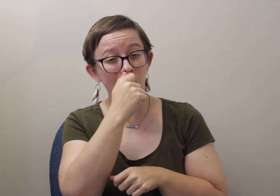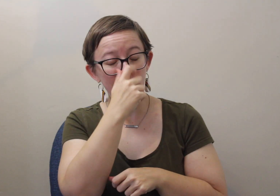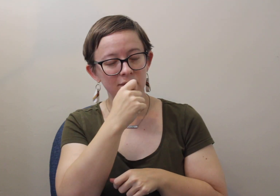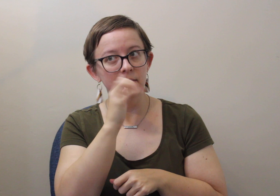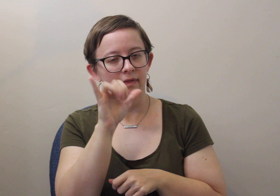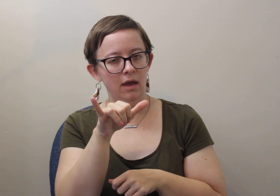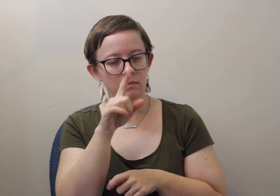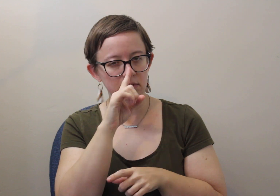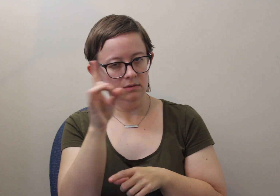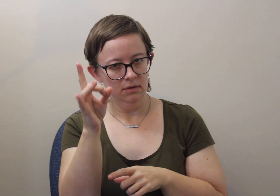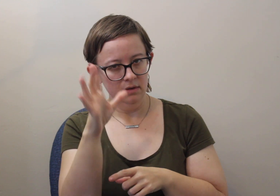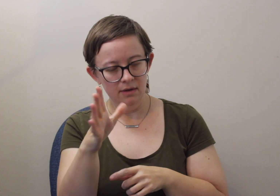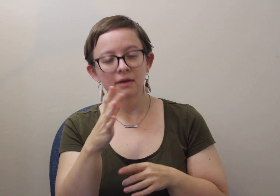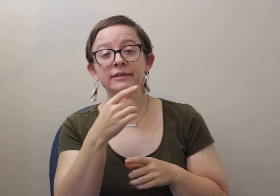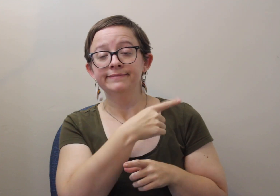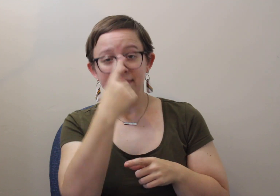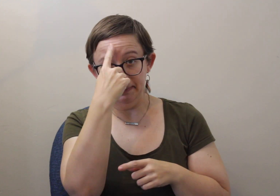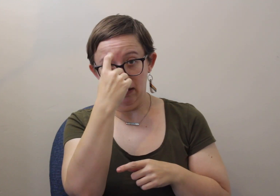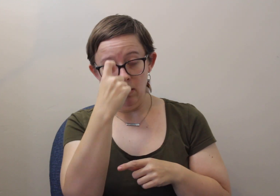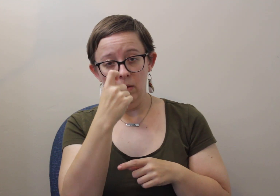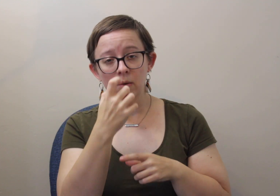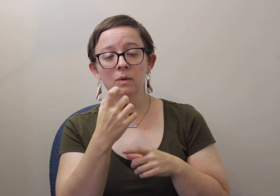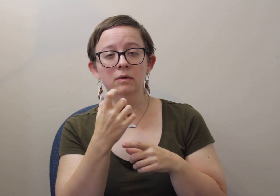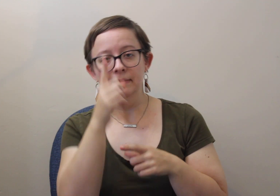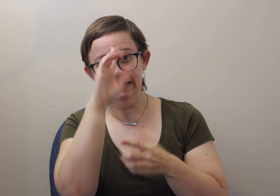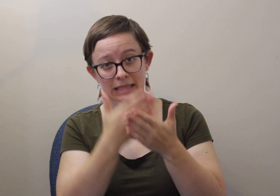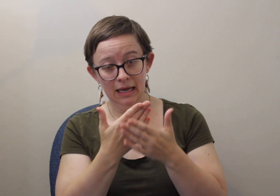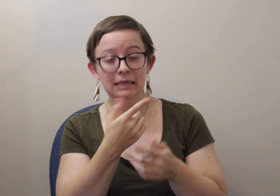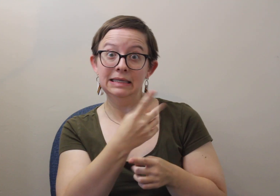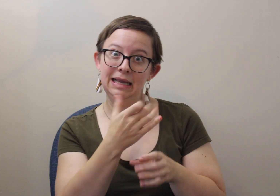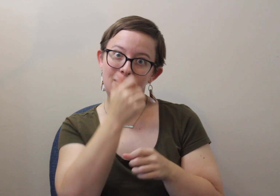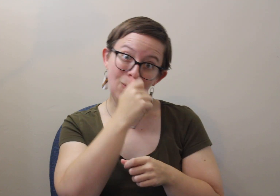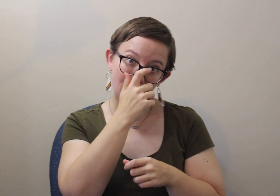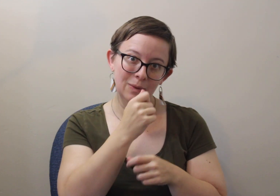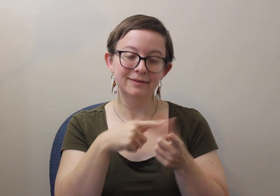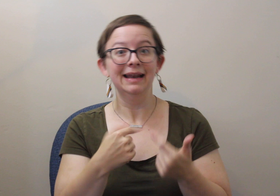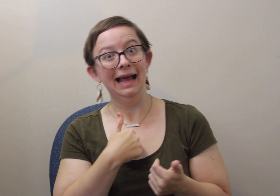Now recently I have had a cold which has been awful. Mikko, my son, he got a cold.